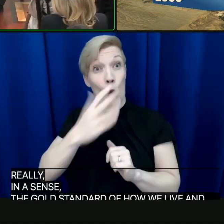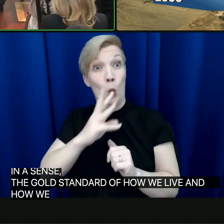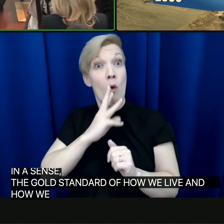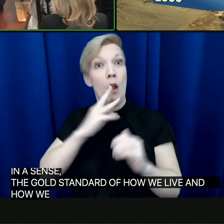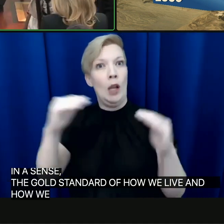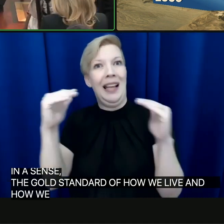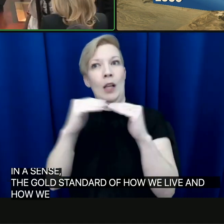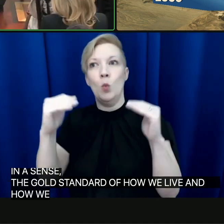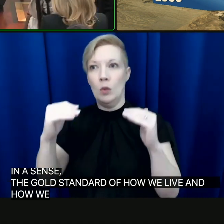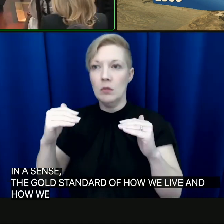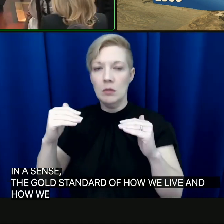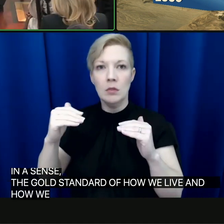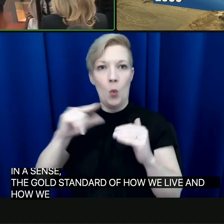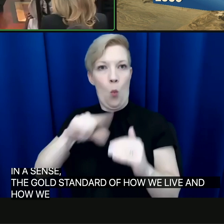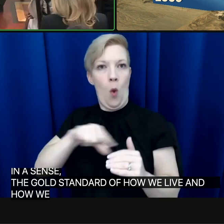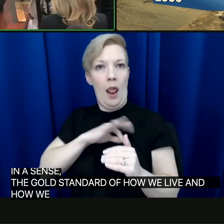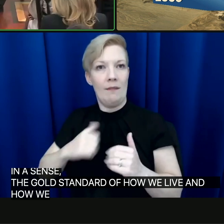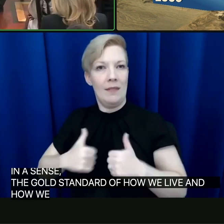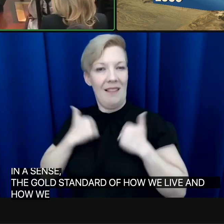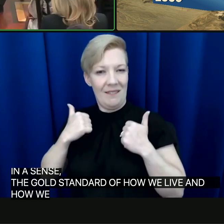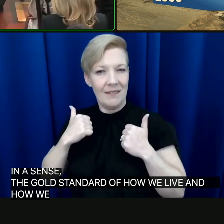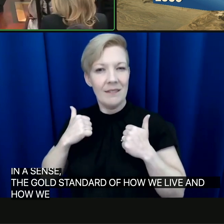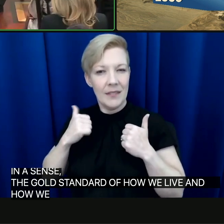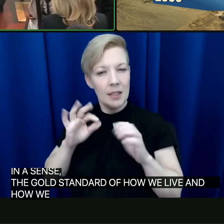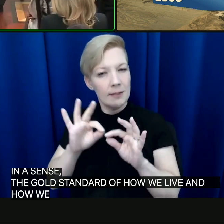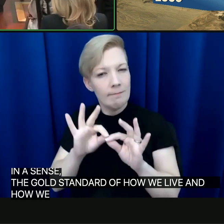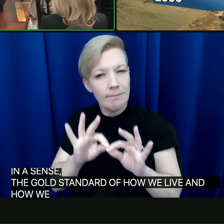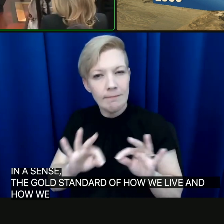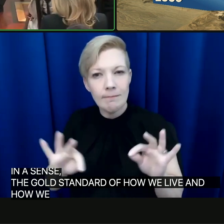Water is part of a crucial part of every country's economy.